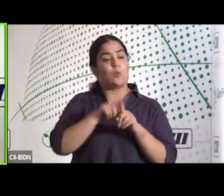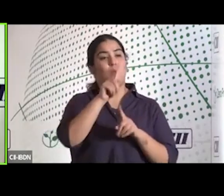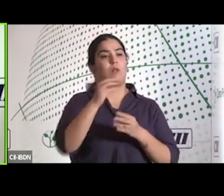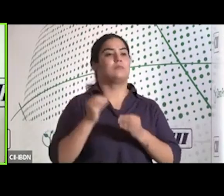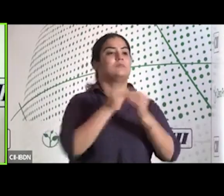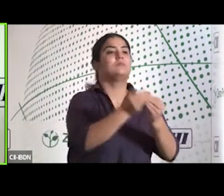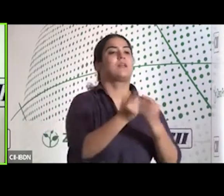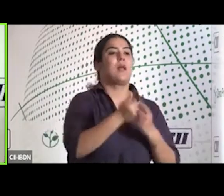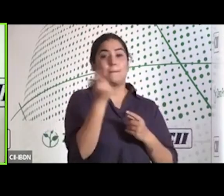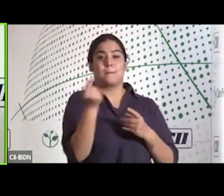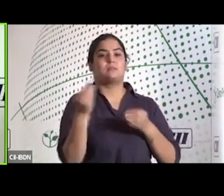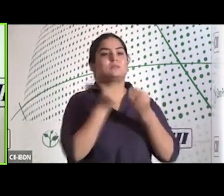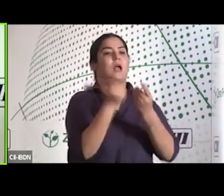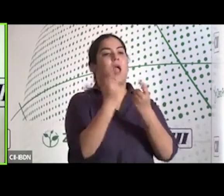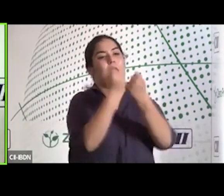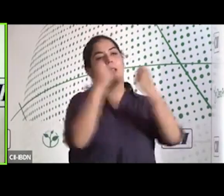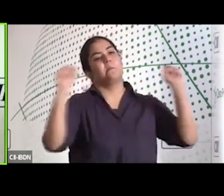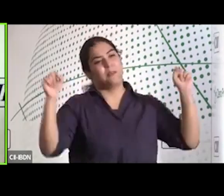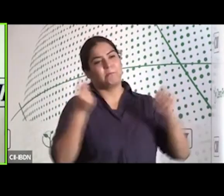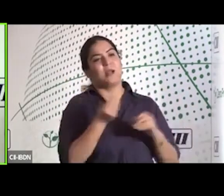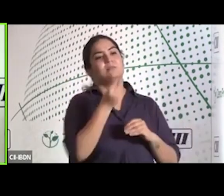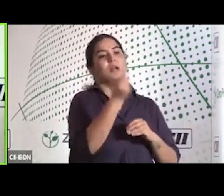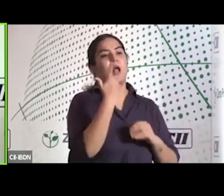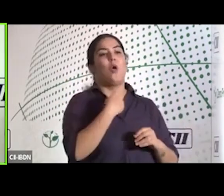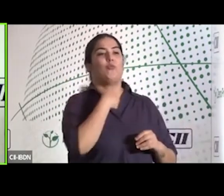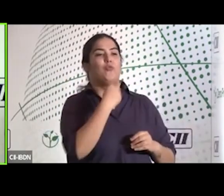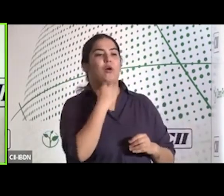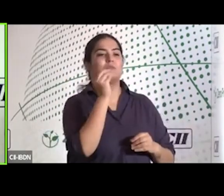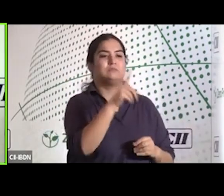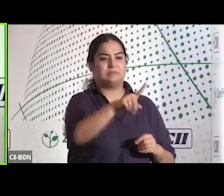The last when we saw them, they suddenly realized